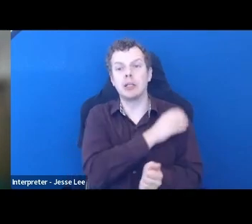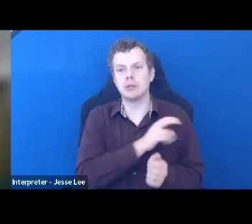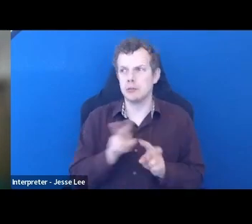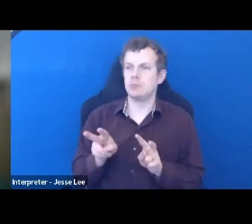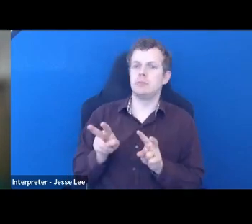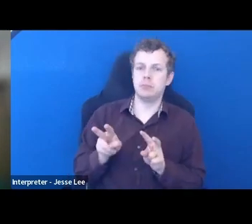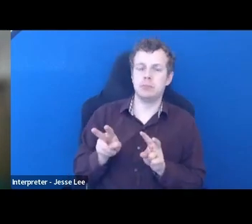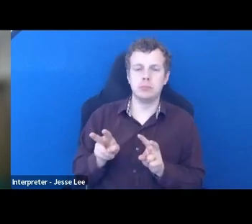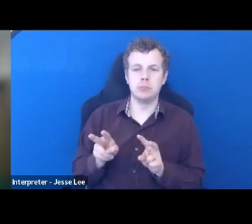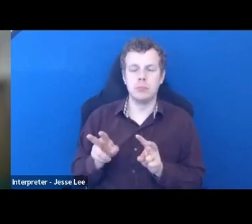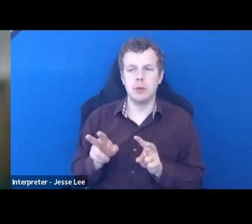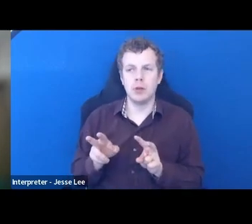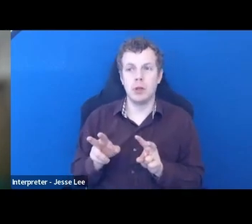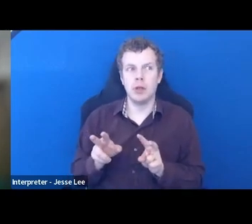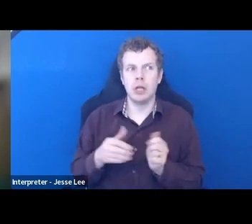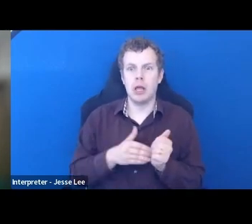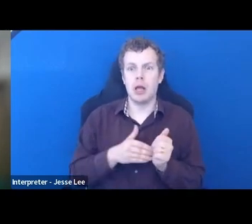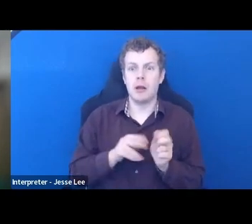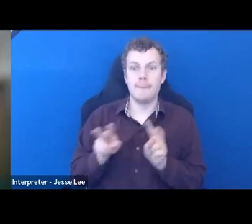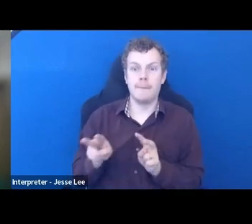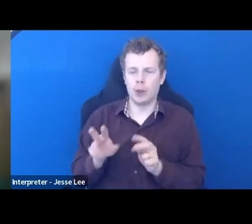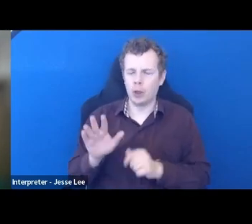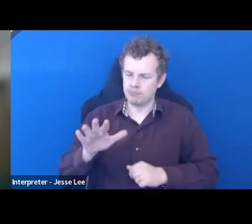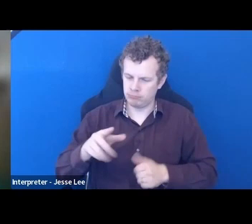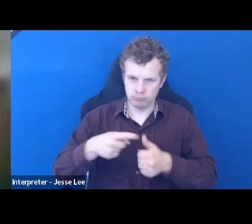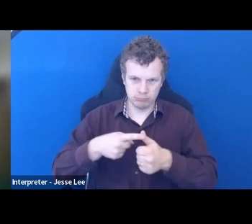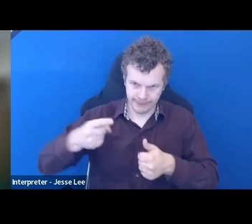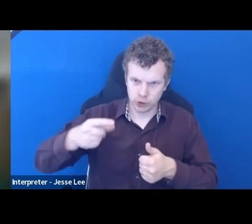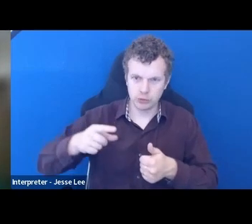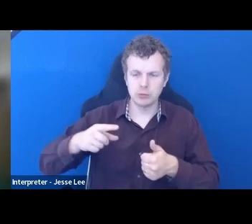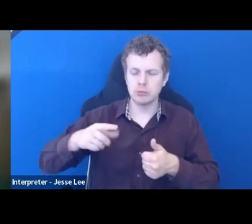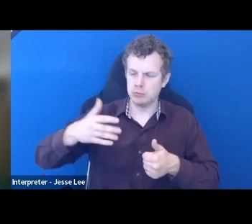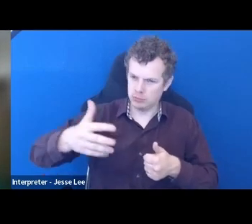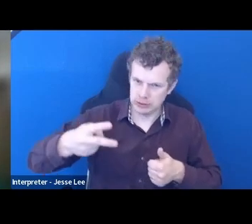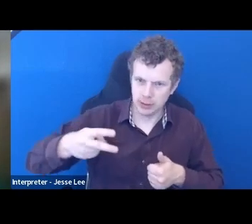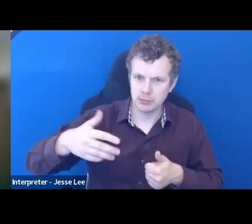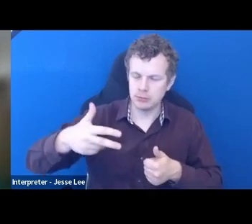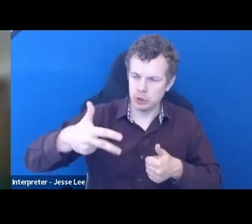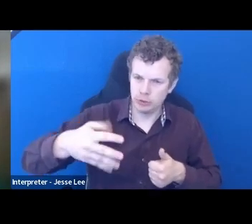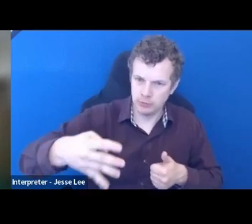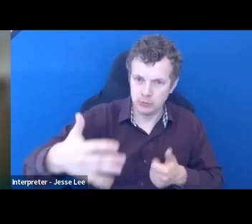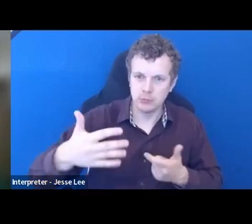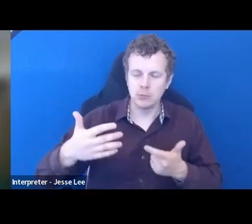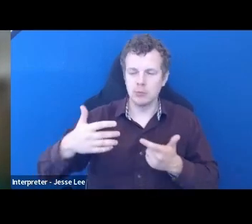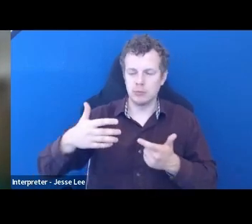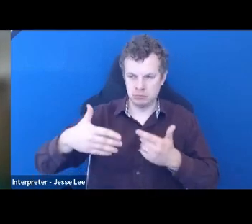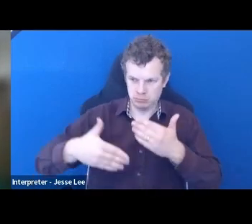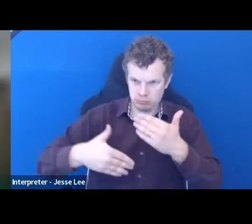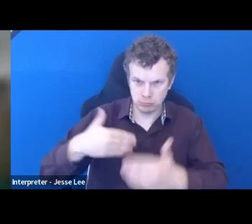of not think of it as a we got to do this now. And then we'll do this thing next. And then the following step.